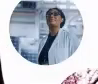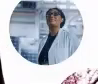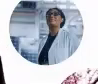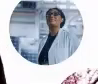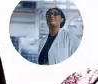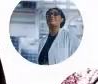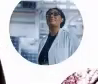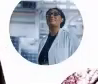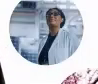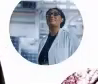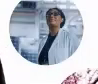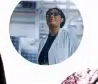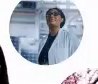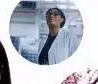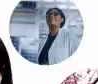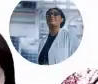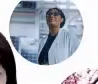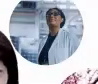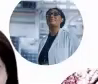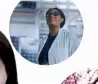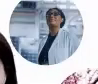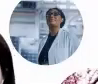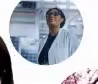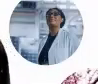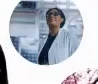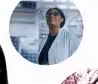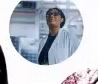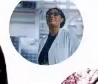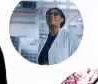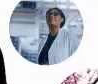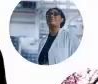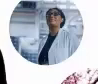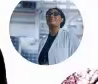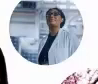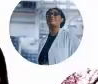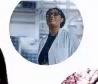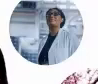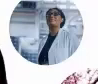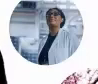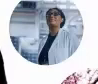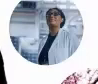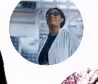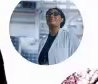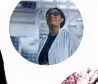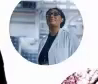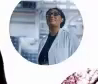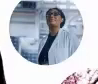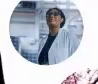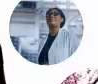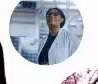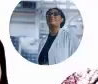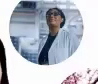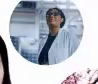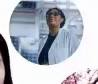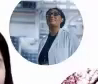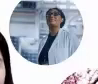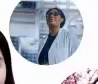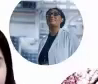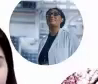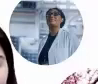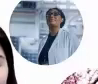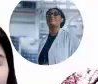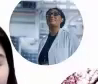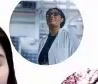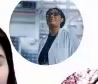so. Here's also a link to our mailing list. Next slide please.